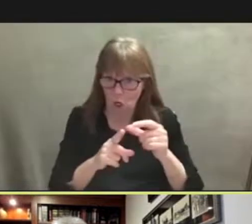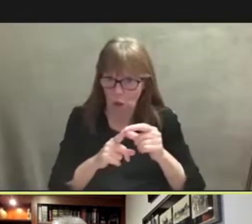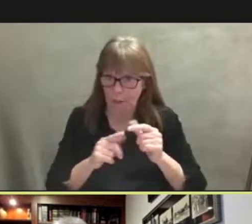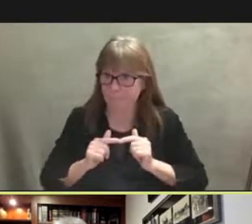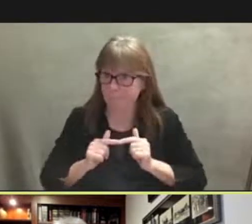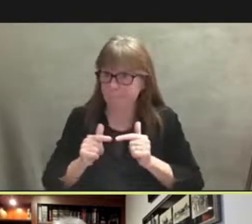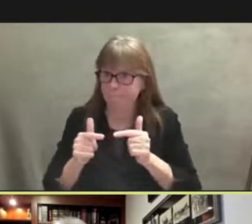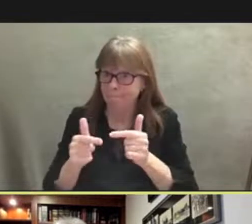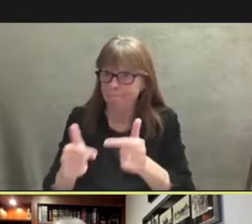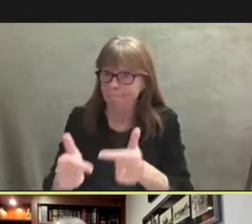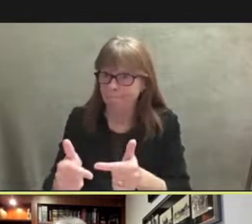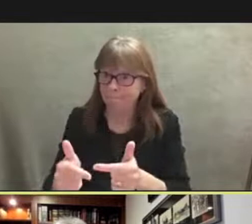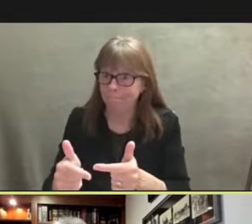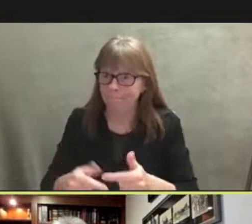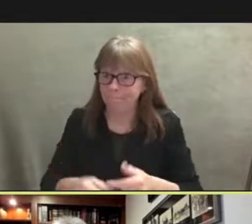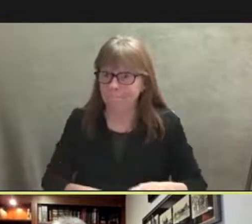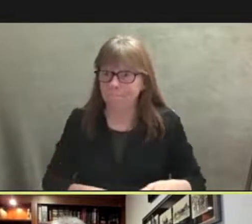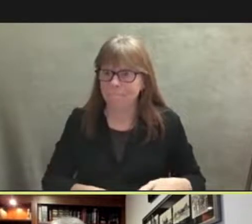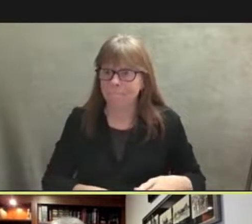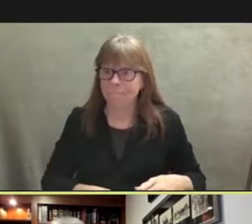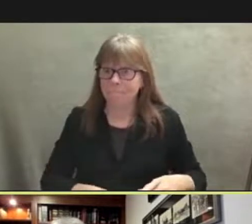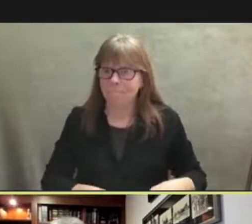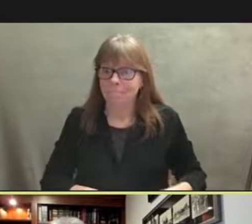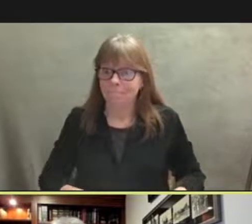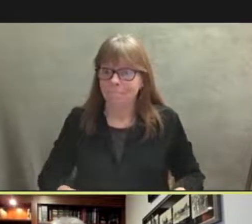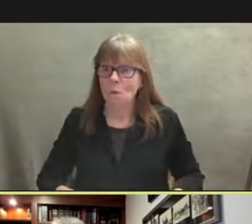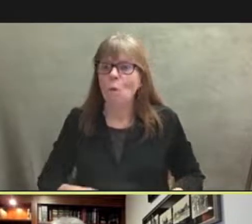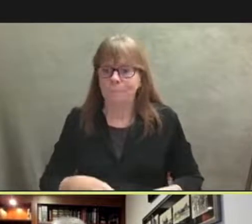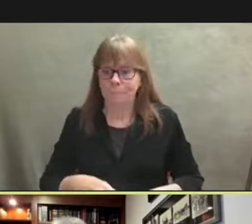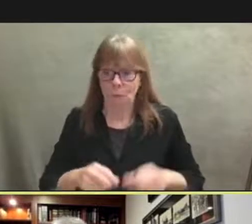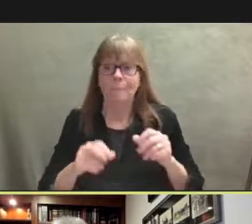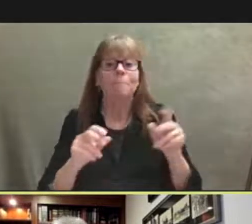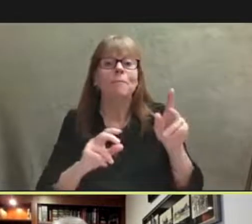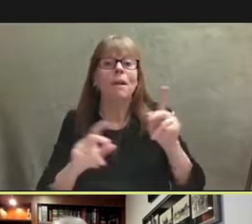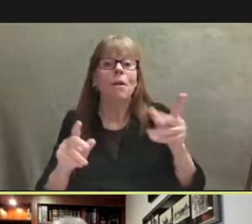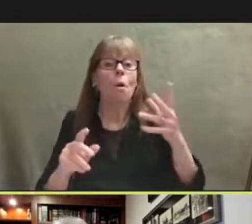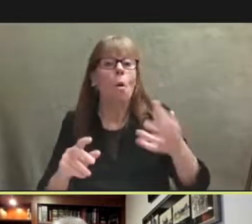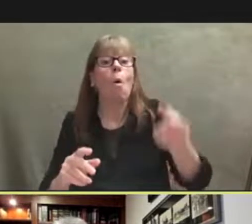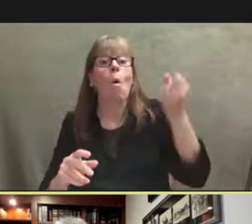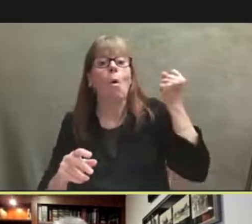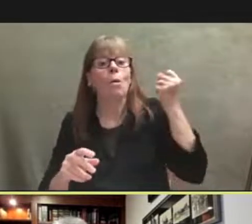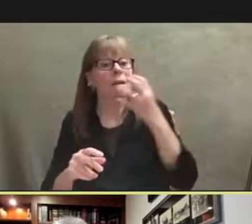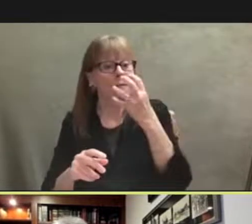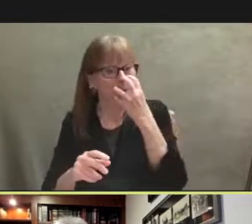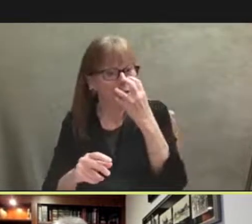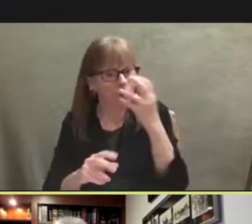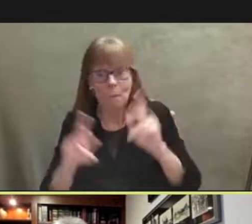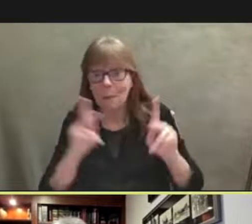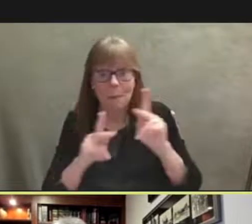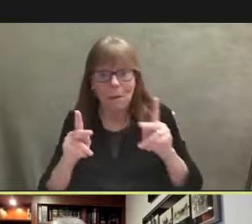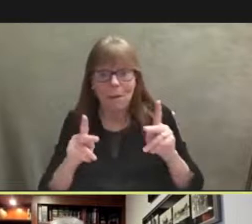And that withheld ventilators from those with moderate to severe dementia. NCD called upon